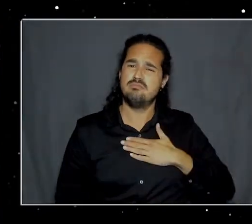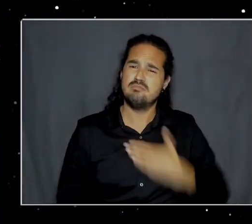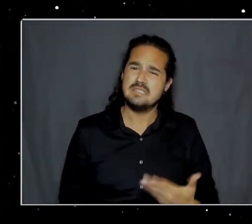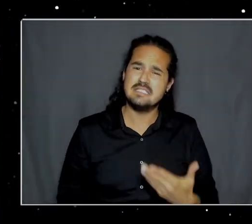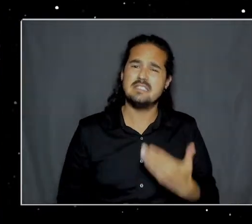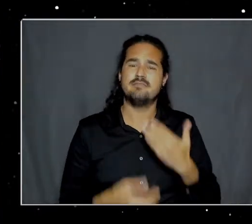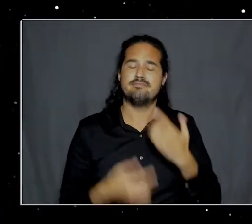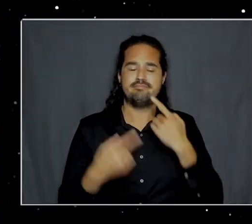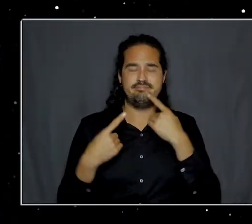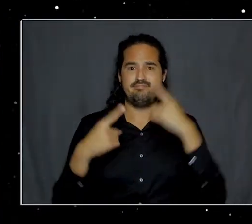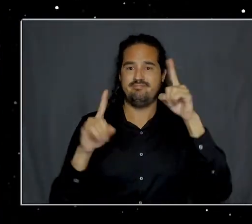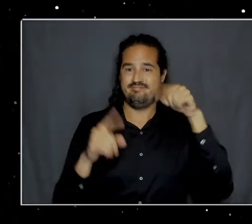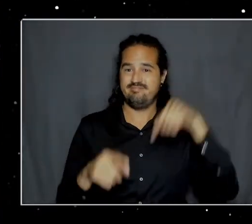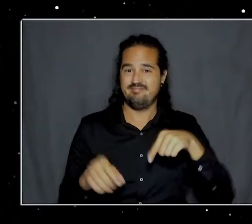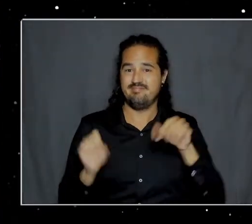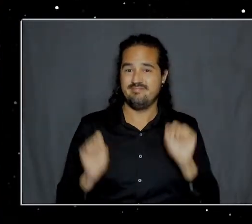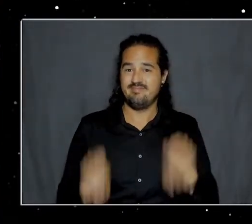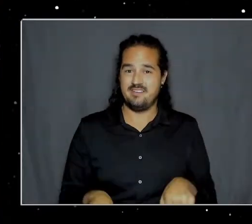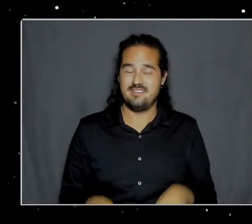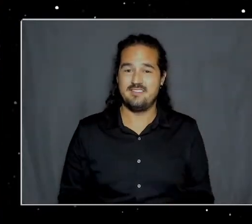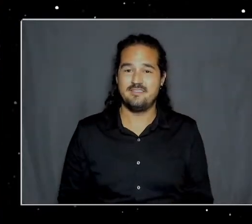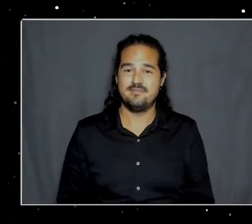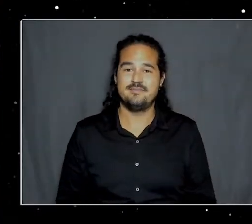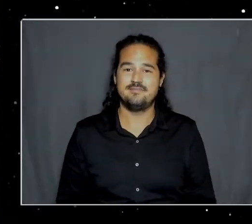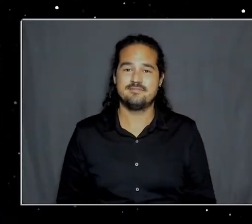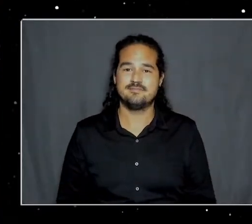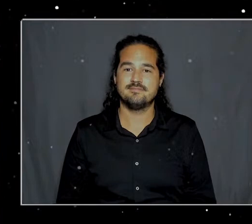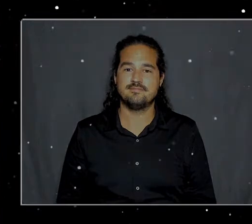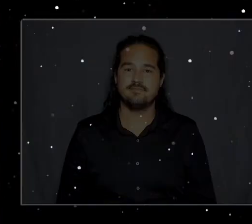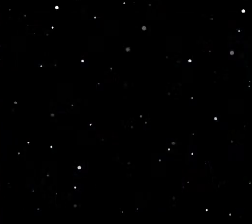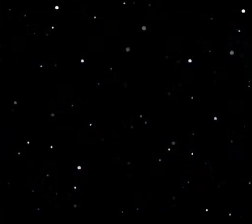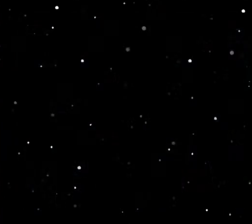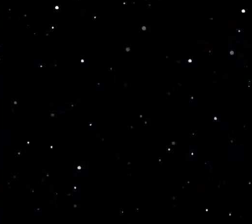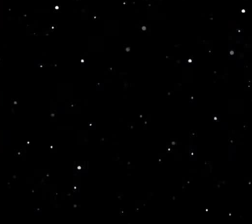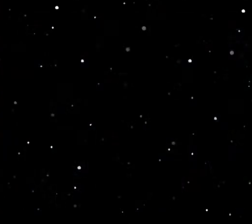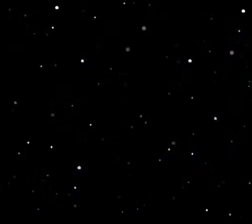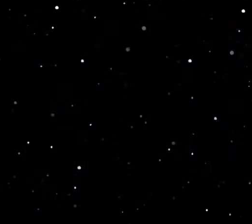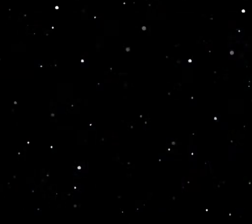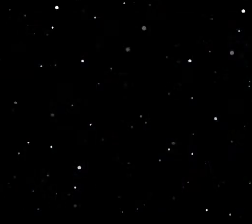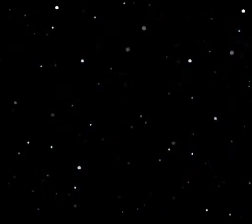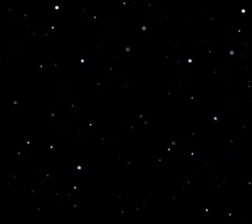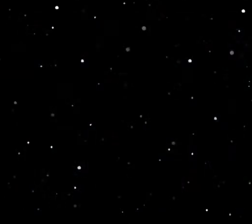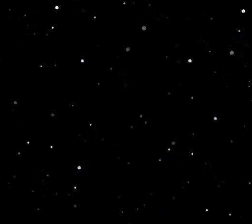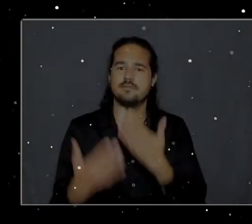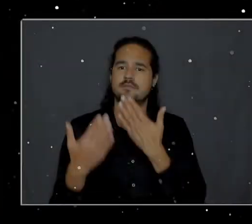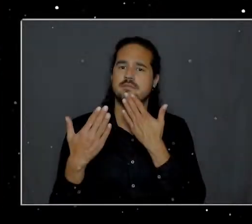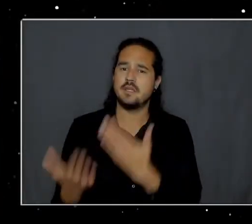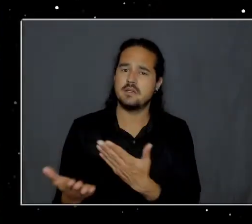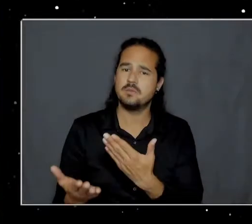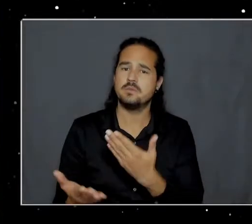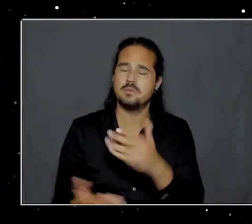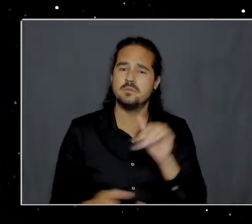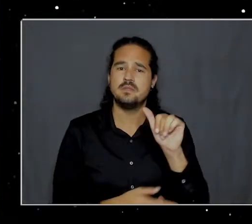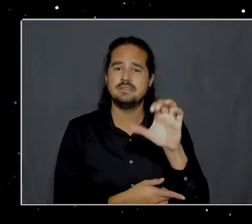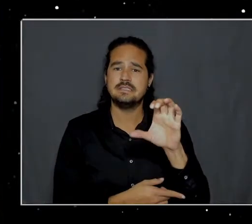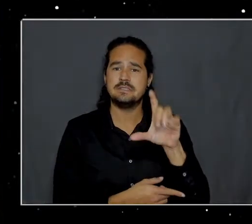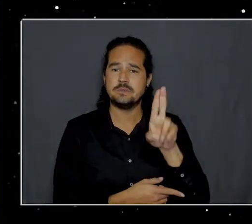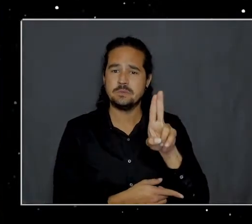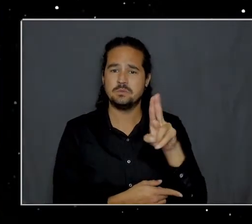WERE WILLING TO DO THAT AND TO